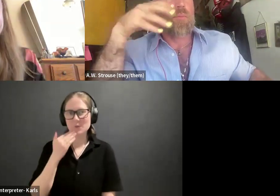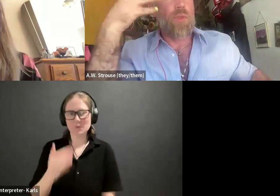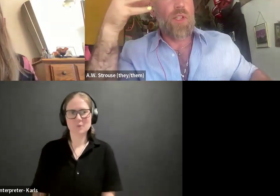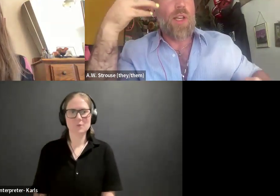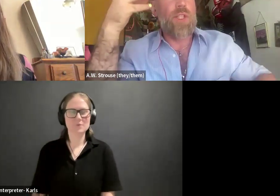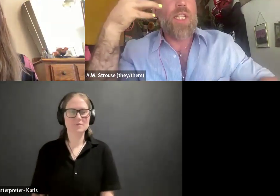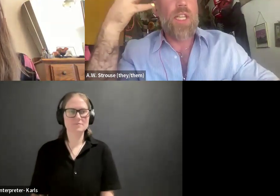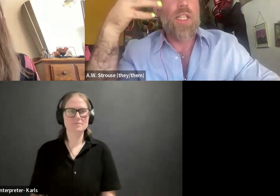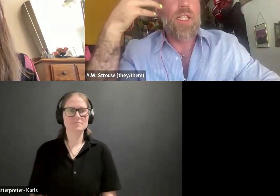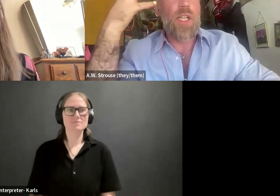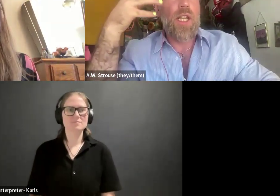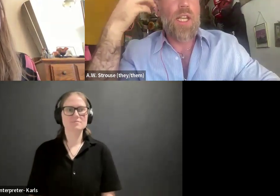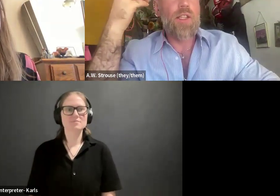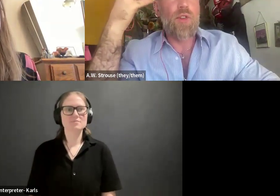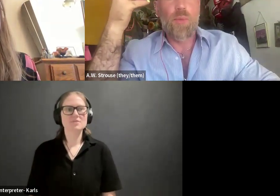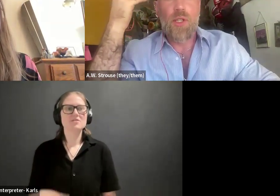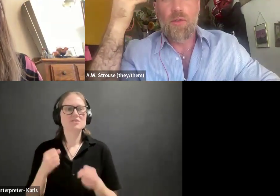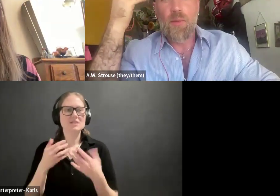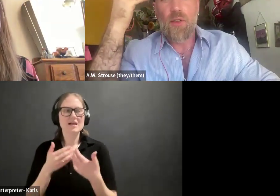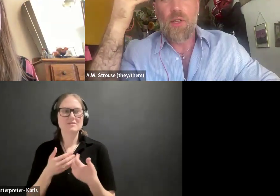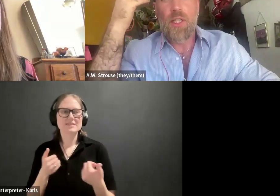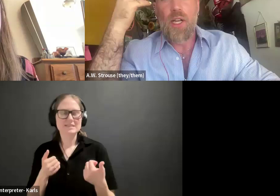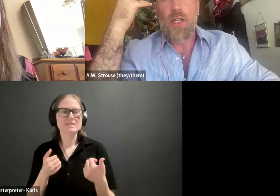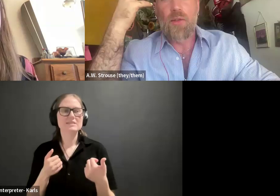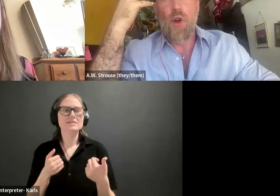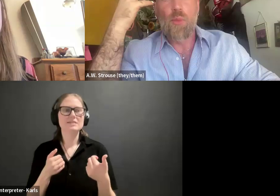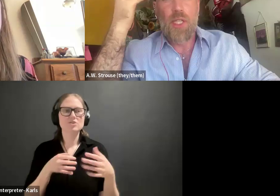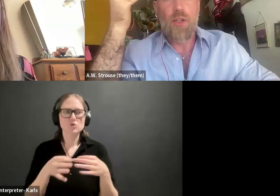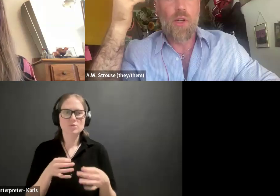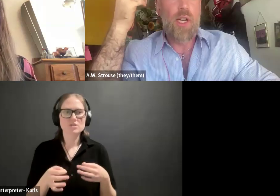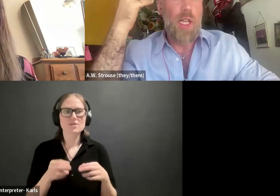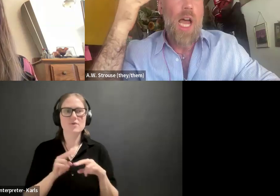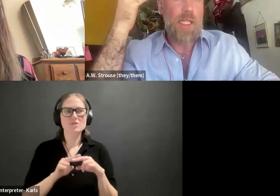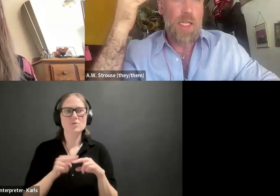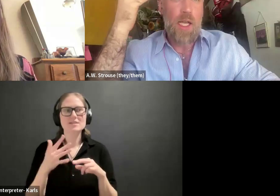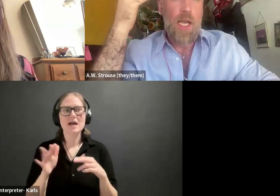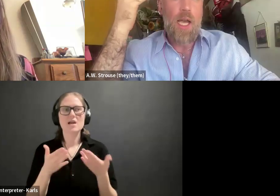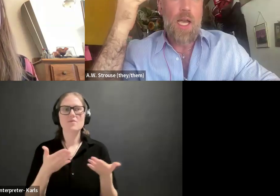There's a lot of dissonance in descriptions of the metro, it kind of an open secret in a closet, and…